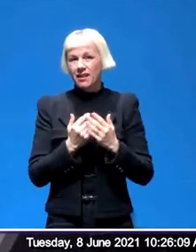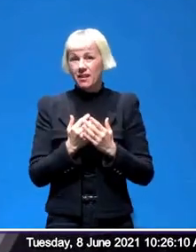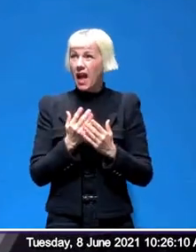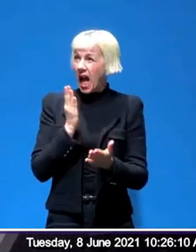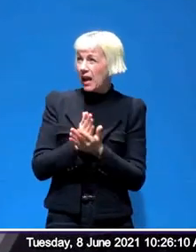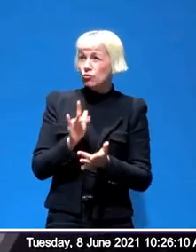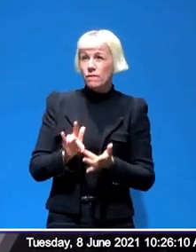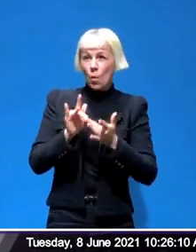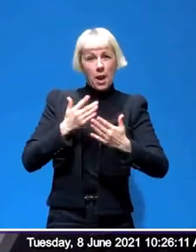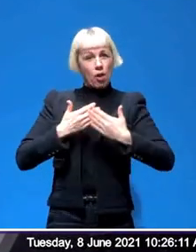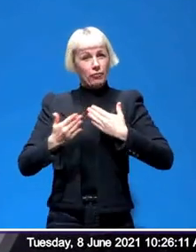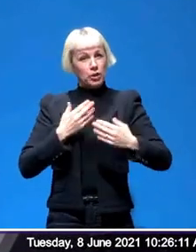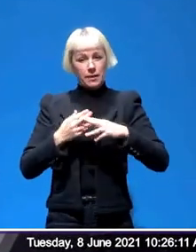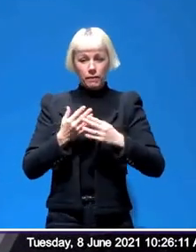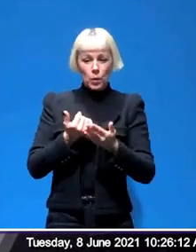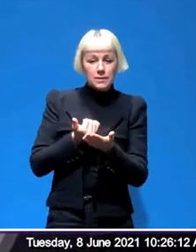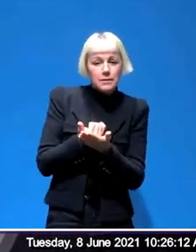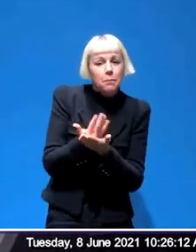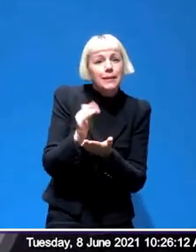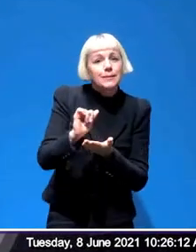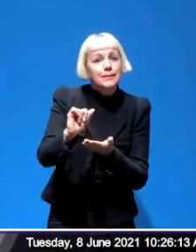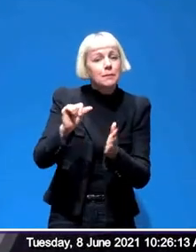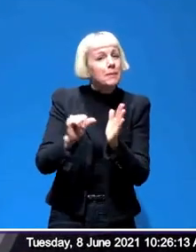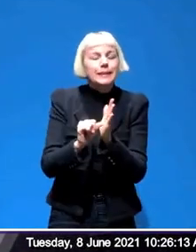authorising expenditure of Daniel's money from his account.